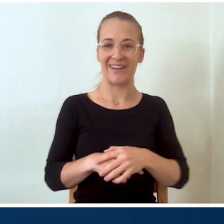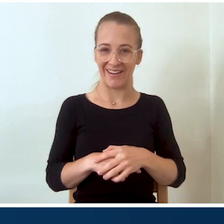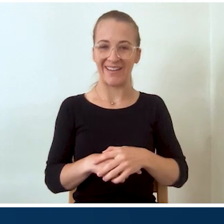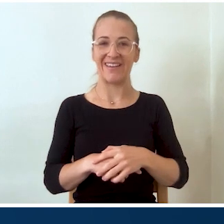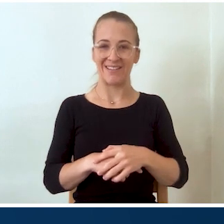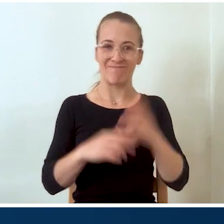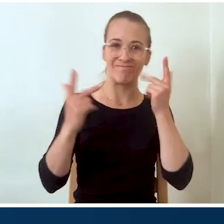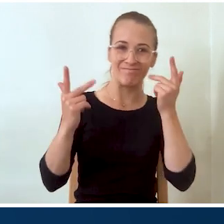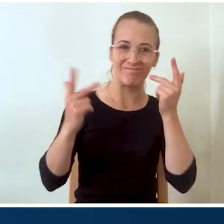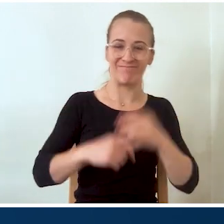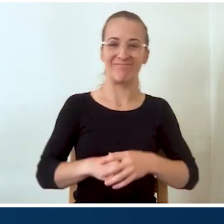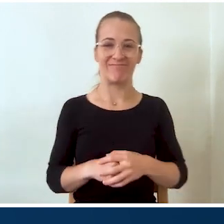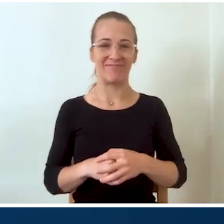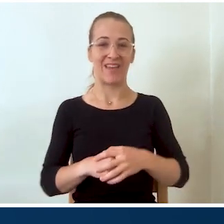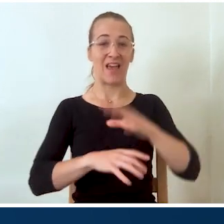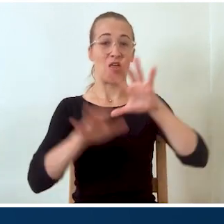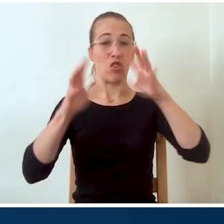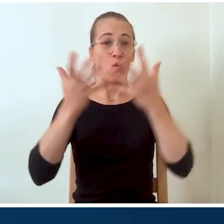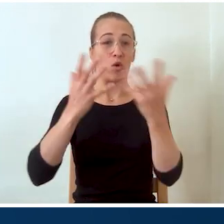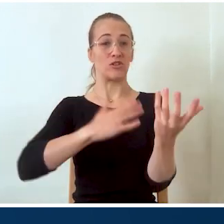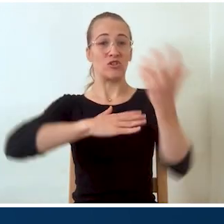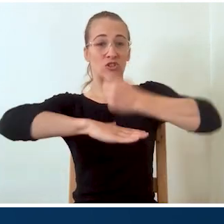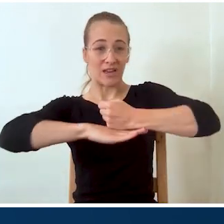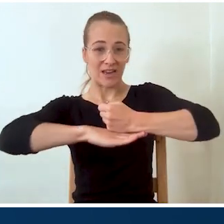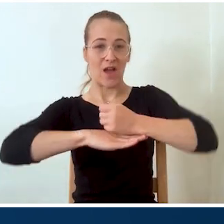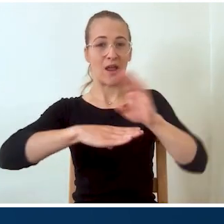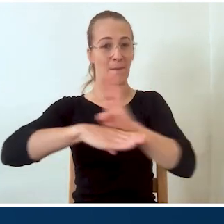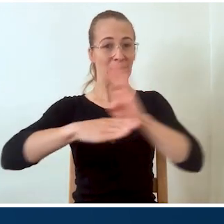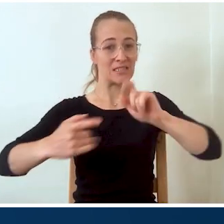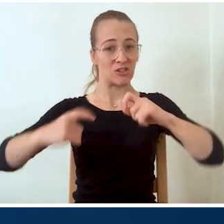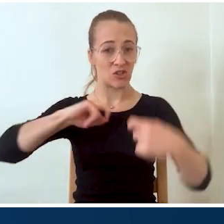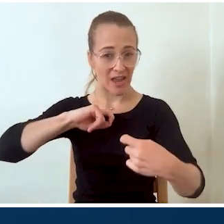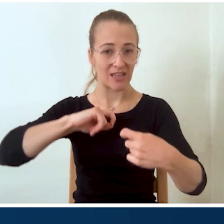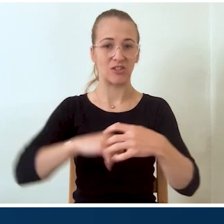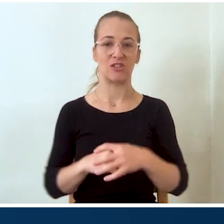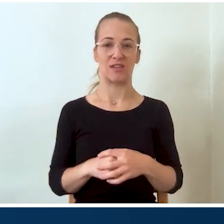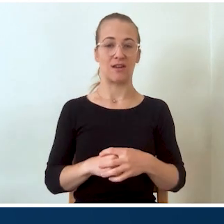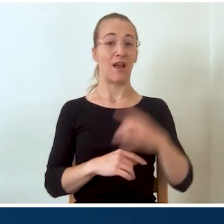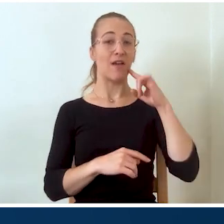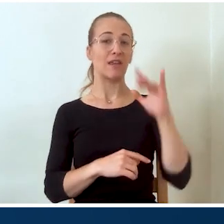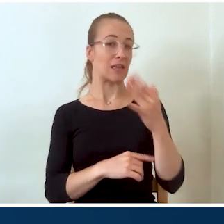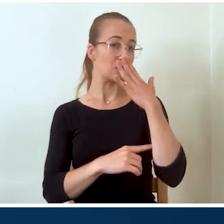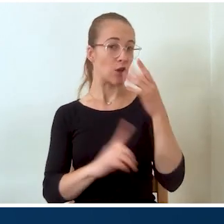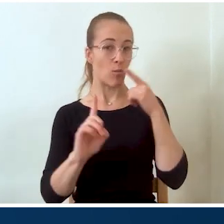as the world shut down and how are businesses pivoting? And I think that's such a good point, right?